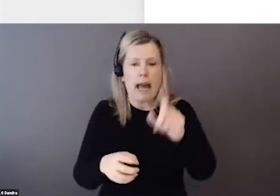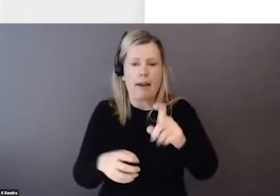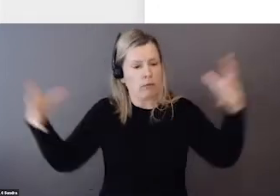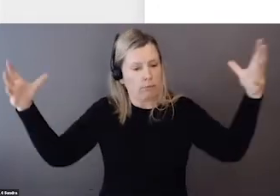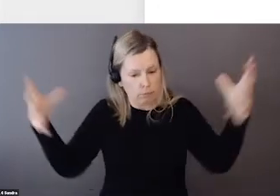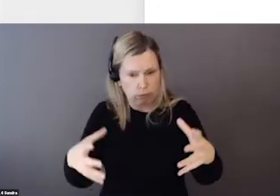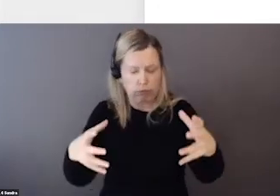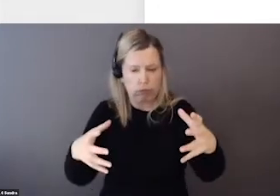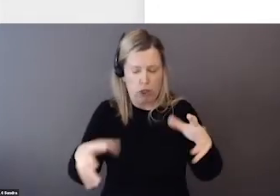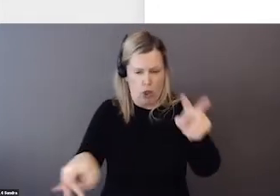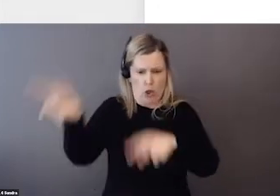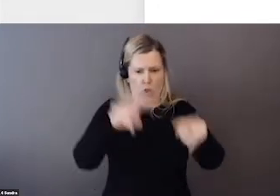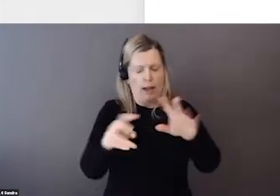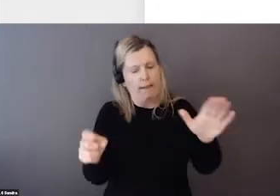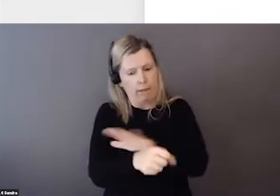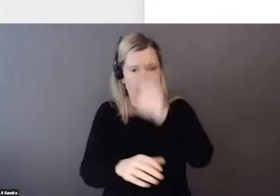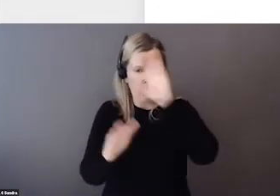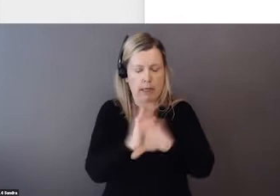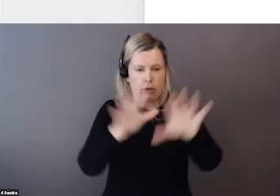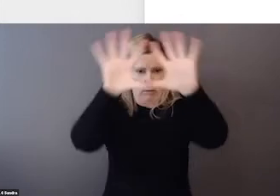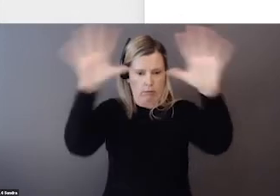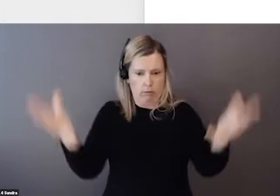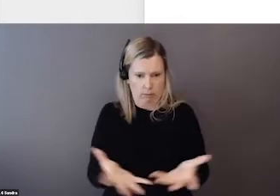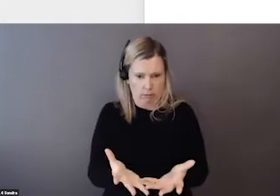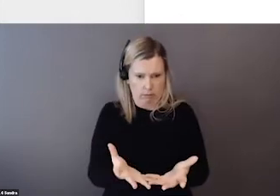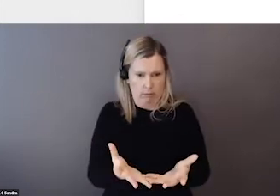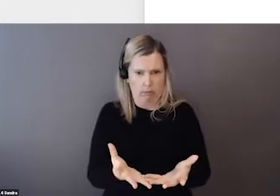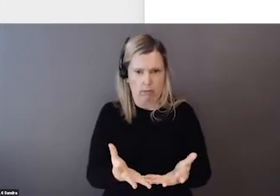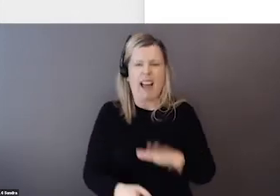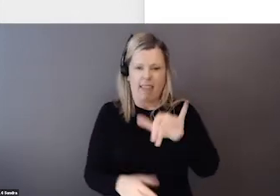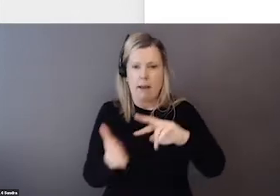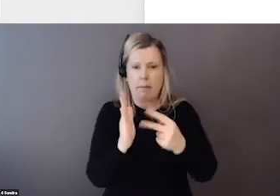We have to talk about intersectional identities and inclusion, and we have to do this work through that lens as well.